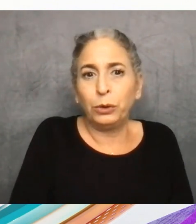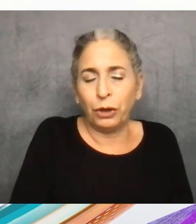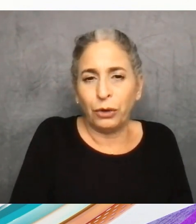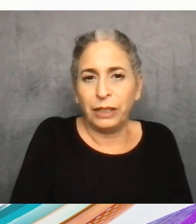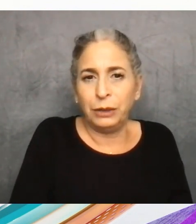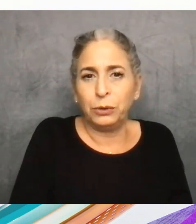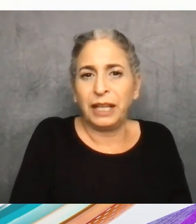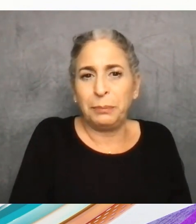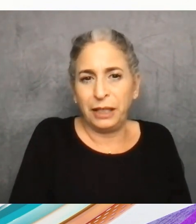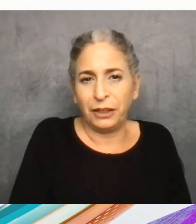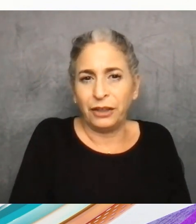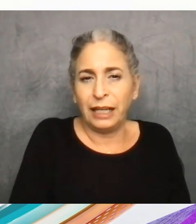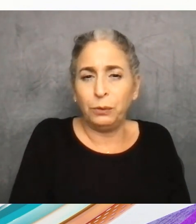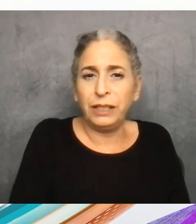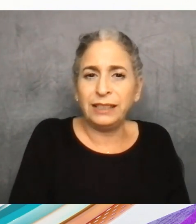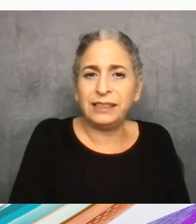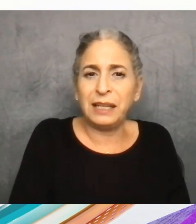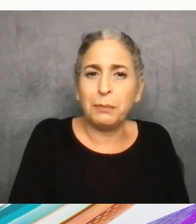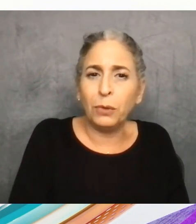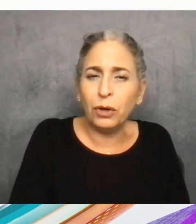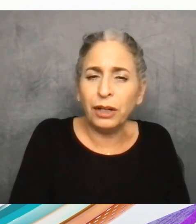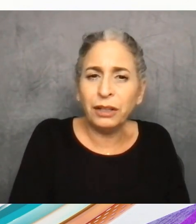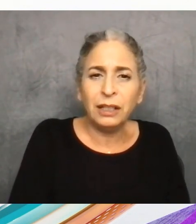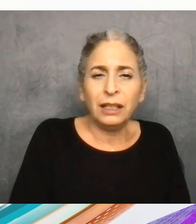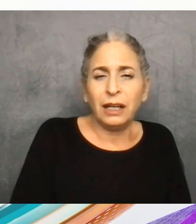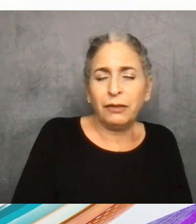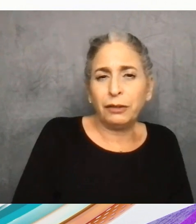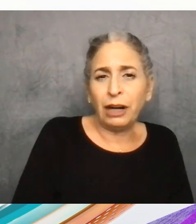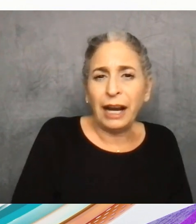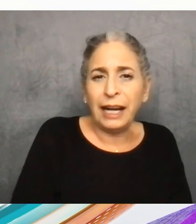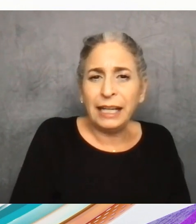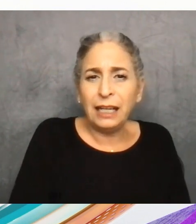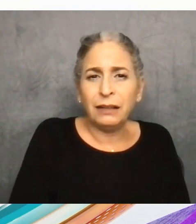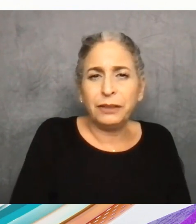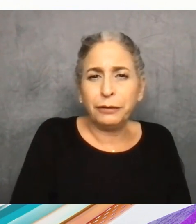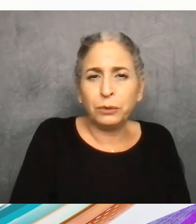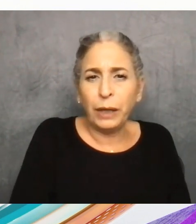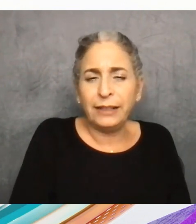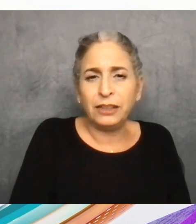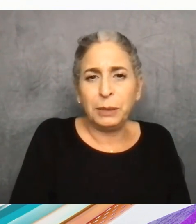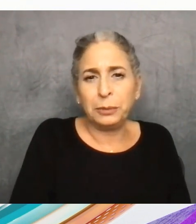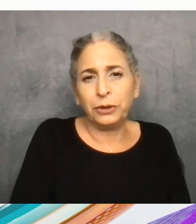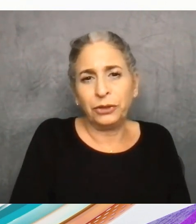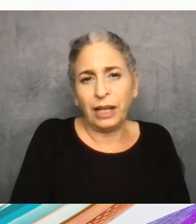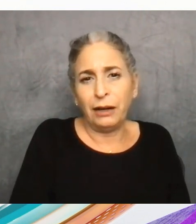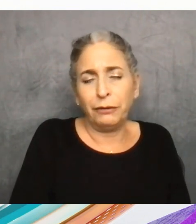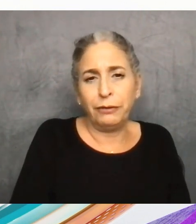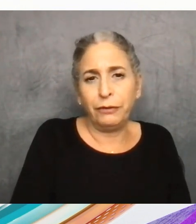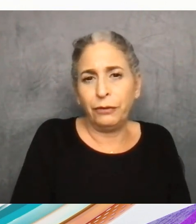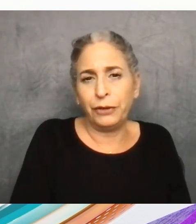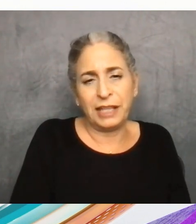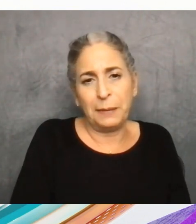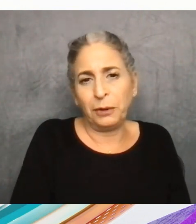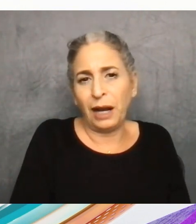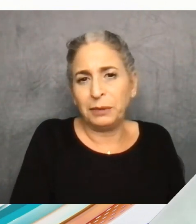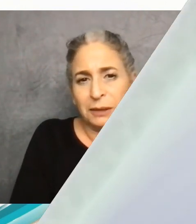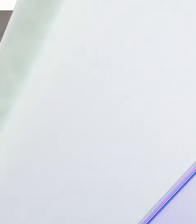it will grow and it will get bigger and we could see more of a variety of different ways to be able to solve for the same problem.